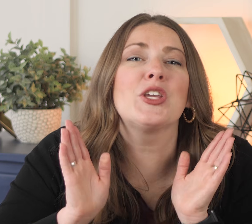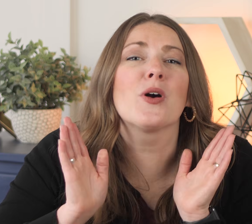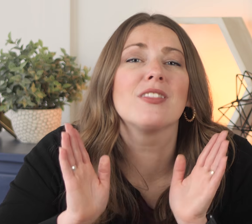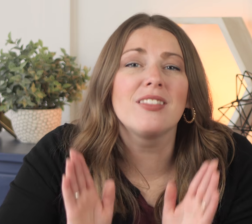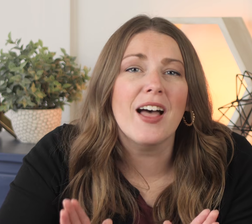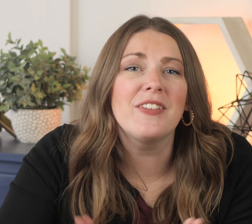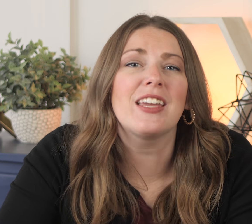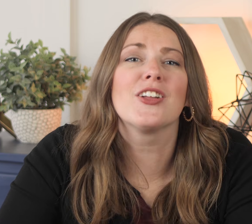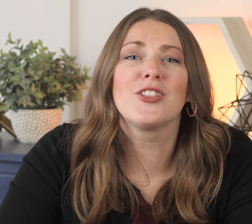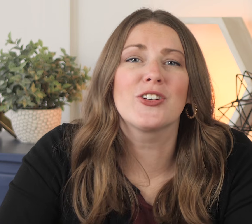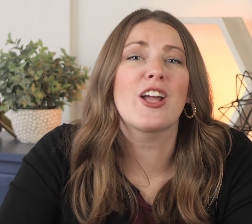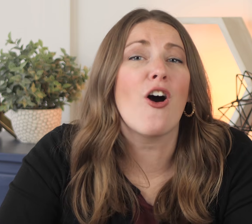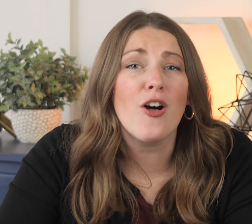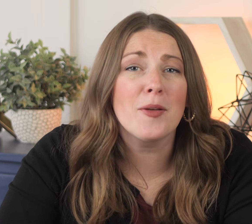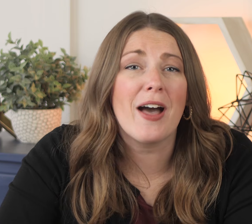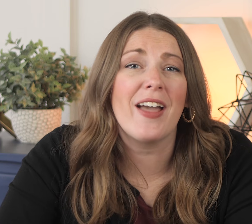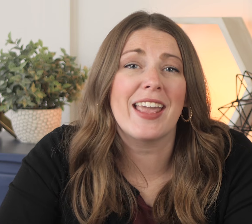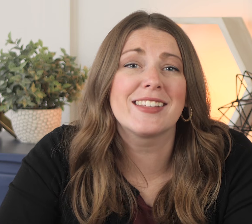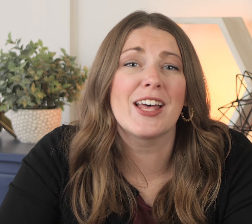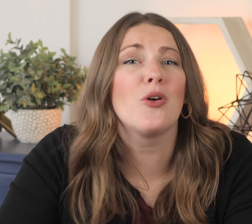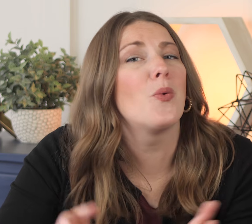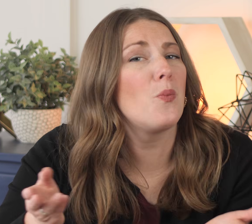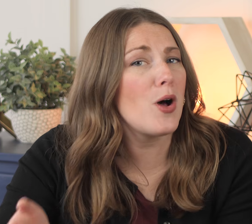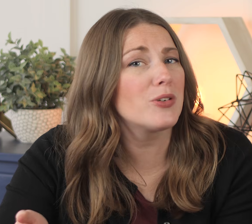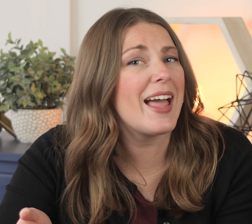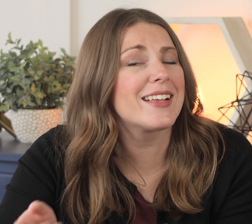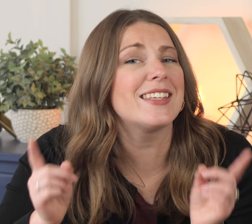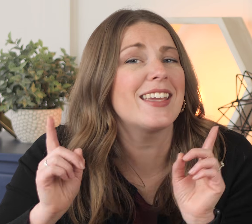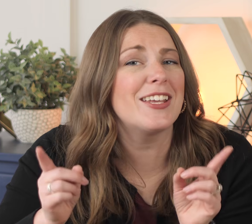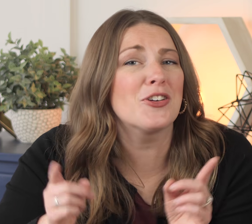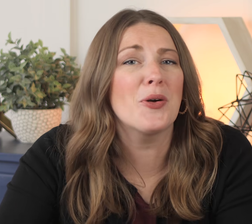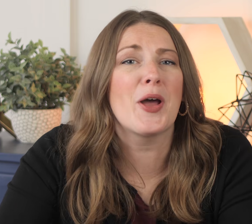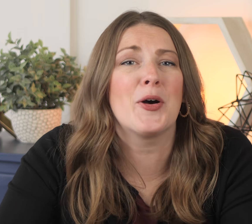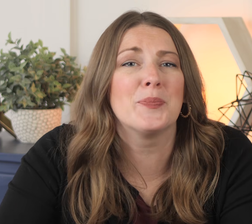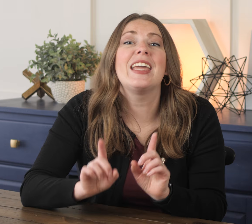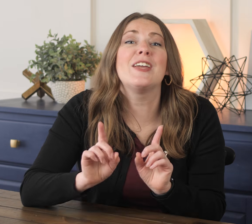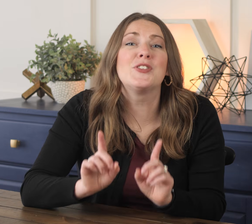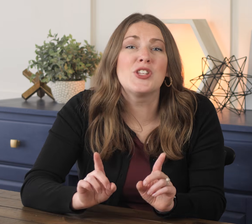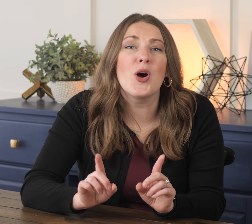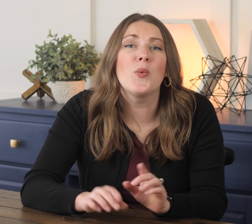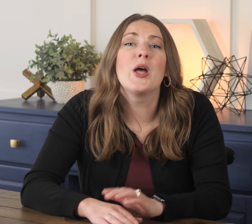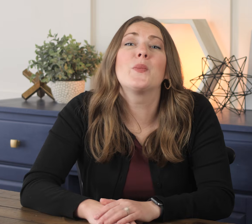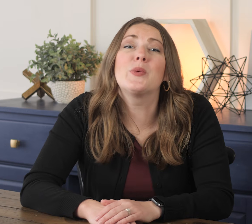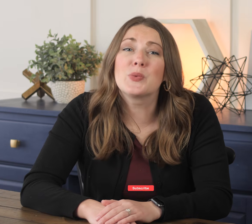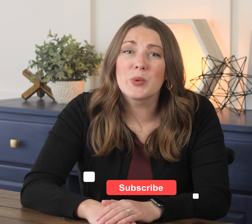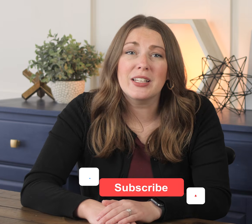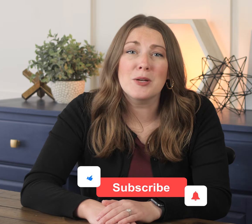that you are loving learning all about ASL while relaxing in your own home. If so, we would really